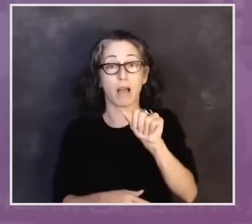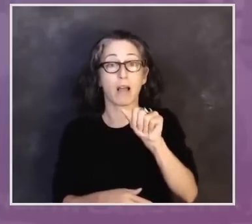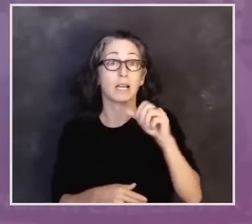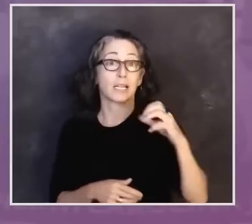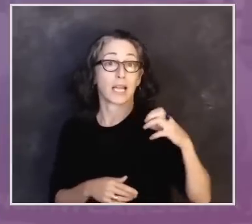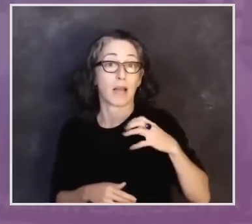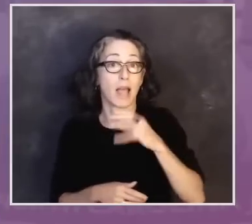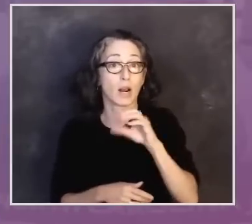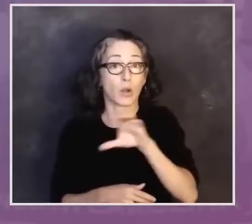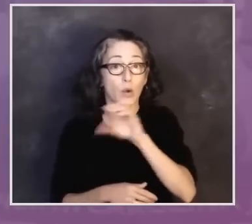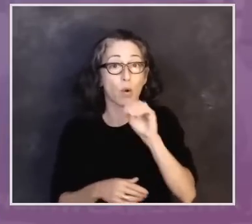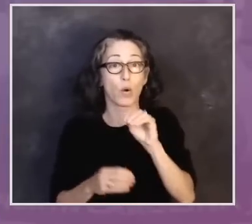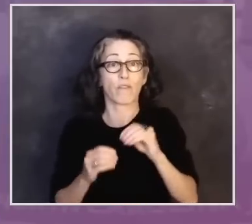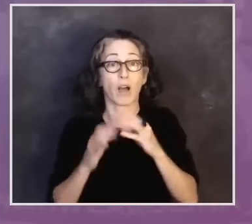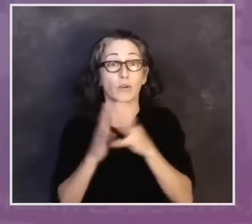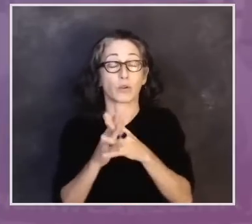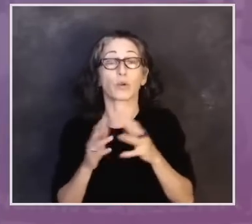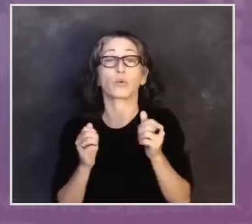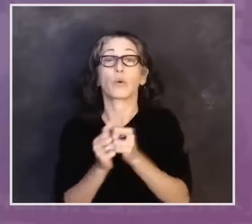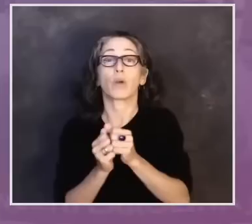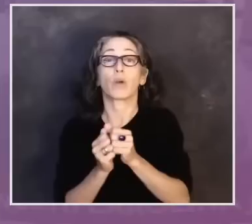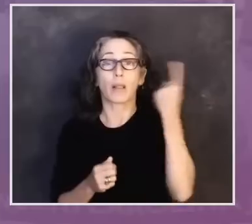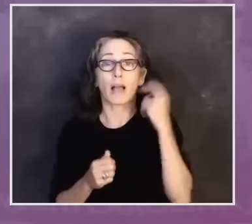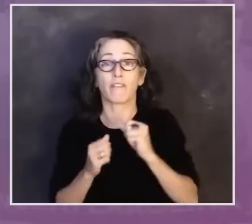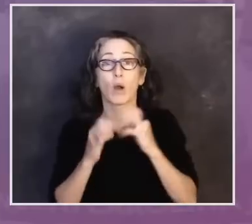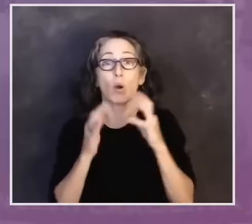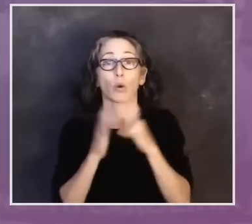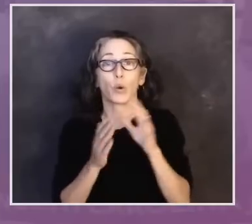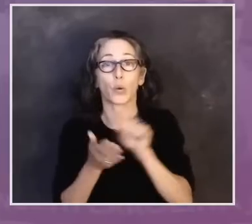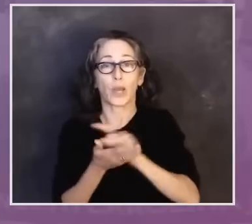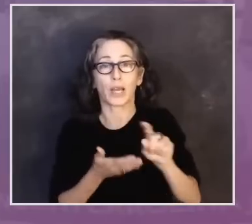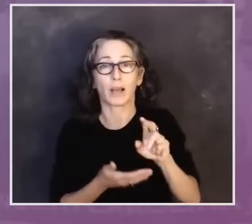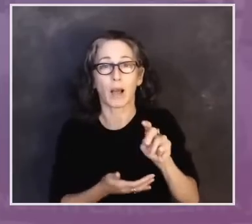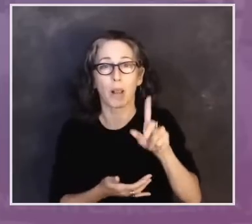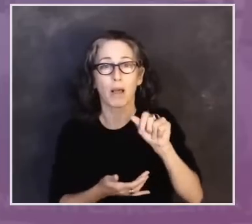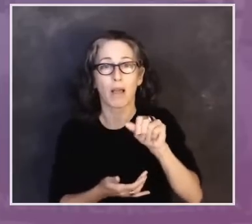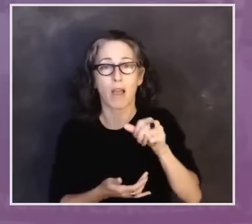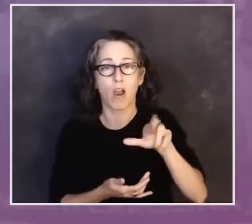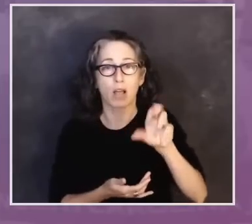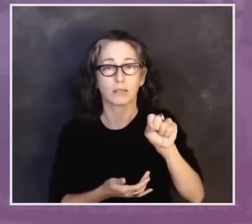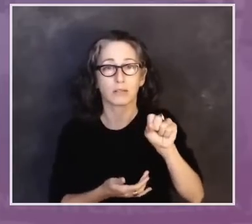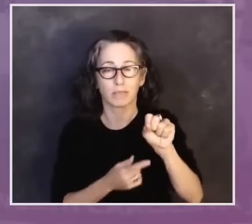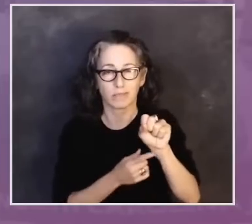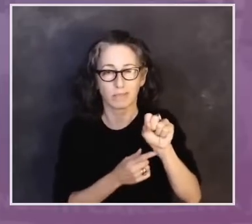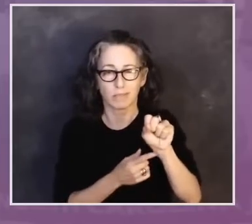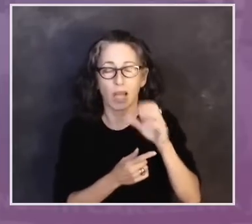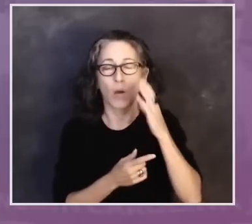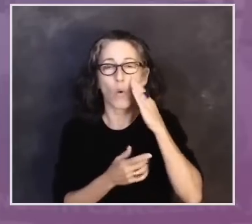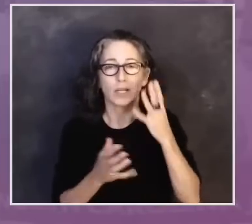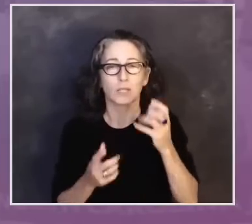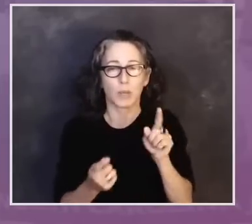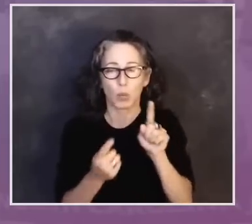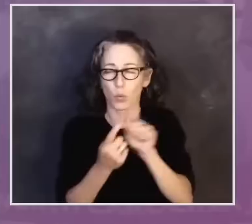OUR NEXT VICE PRESIDENT, BY SISTER, MY COFOUNDER OF BLACK MATERNAL HEALTH, KAMALA